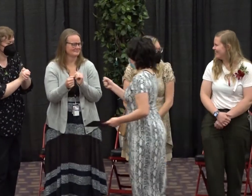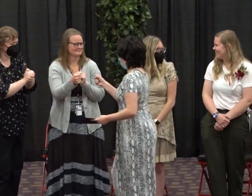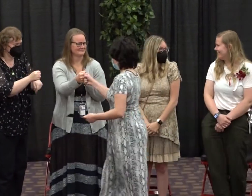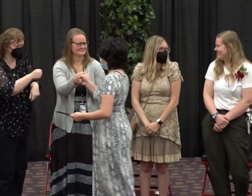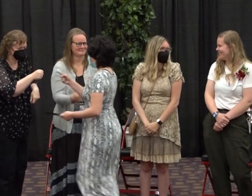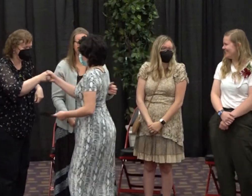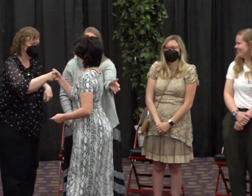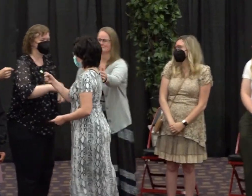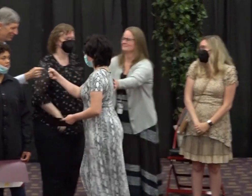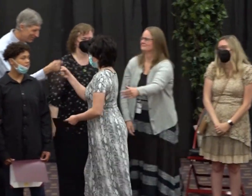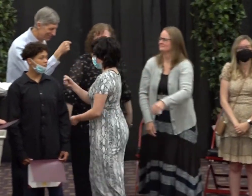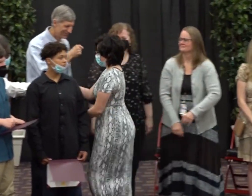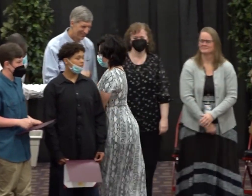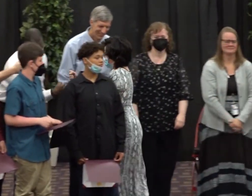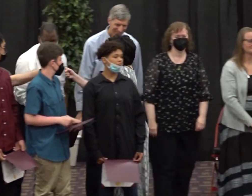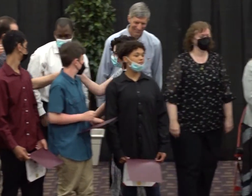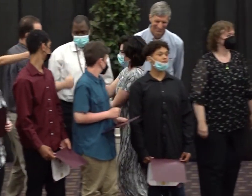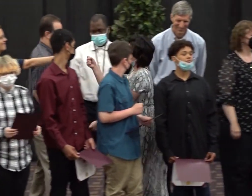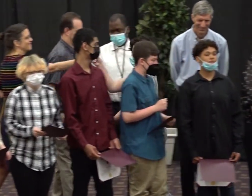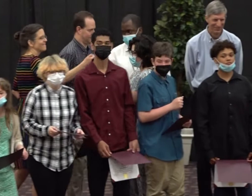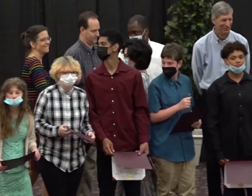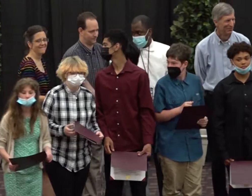Congratulations to all of our eighth grade graduates!